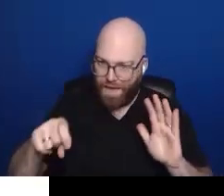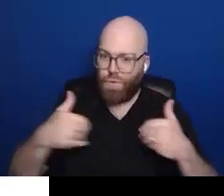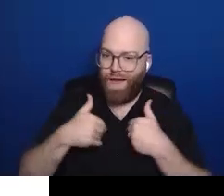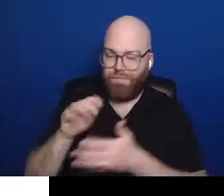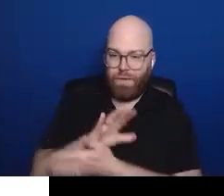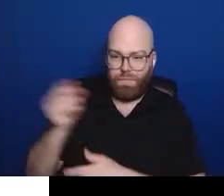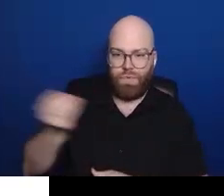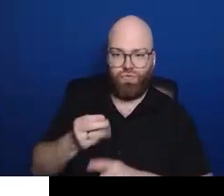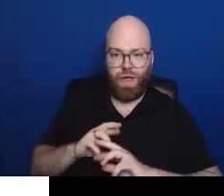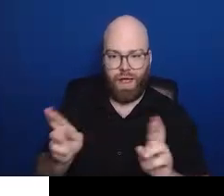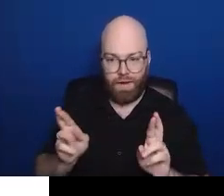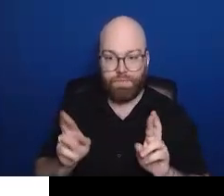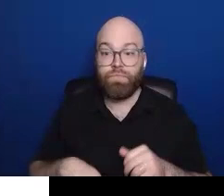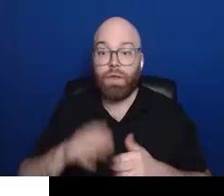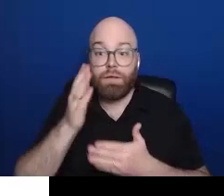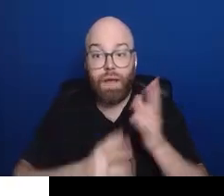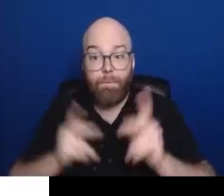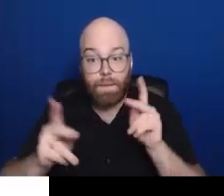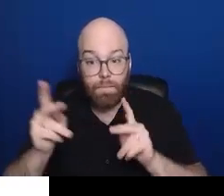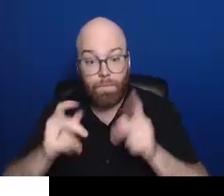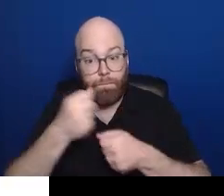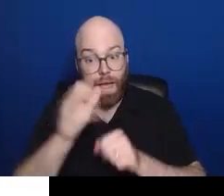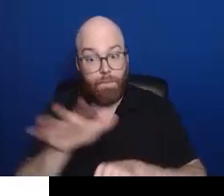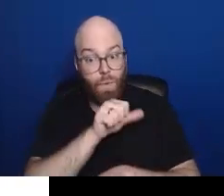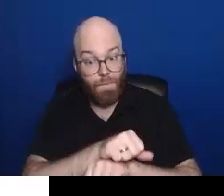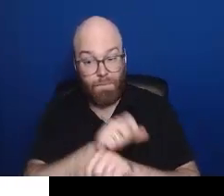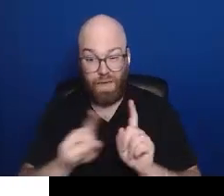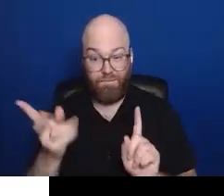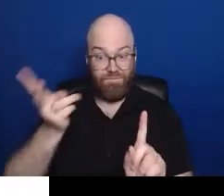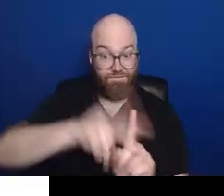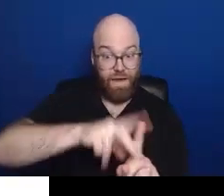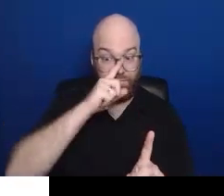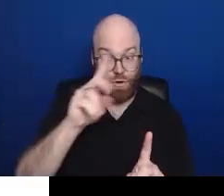And although USCIS is receiving these initial applications,